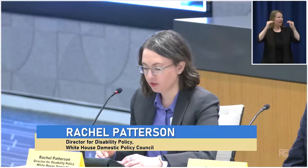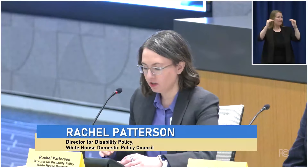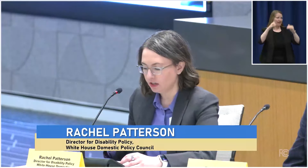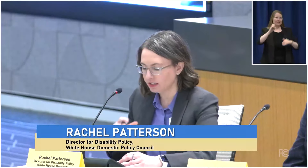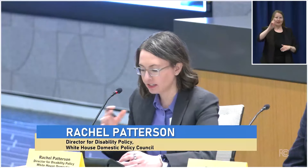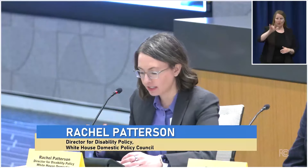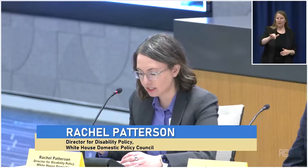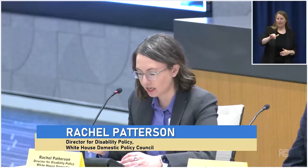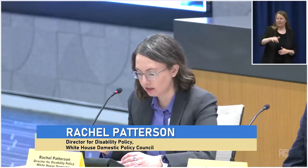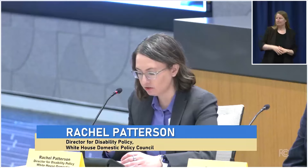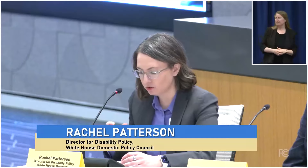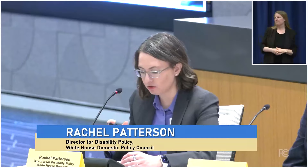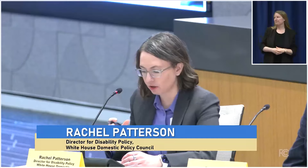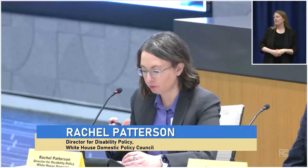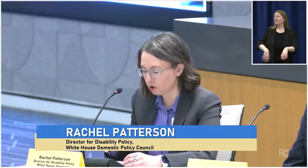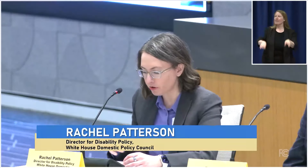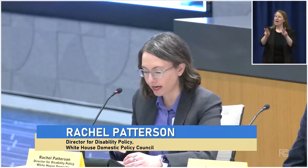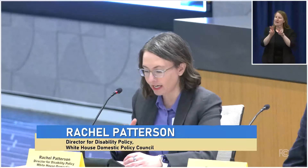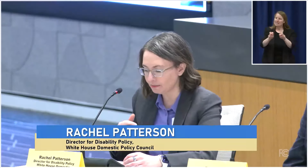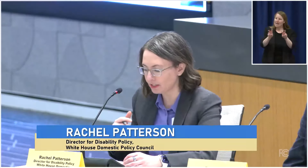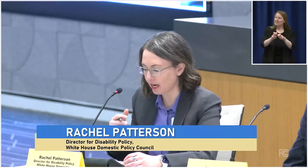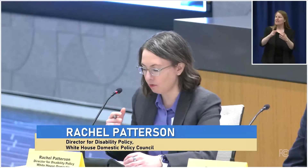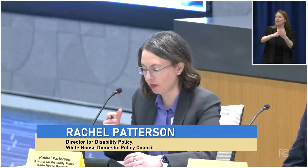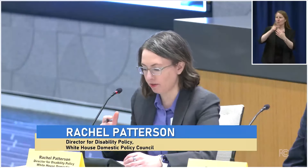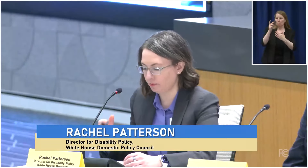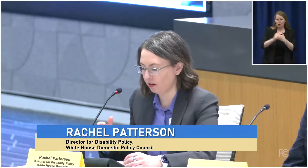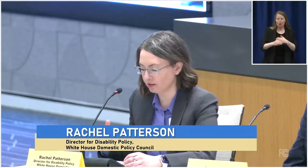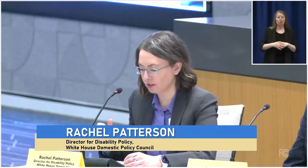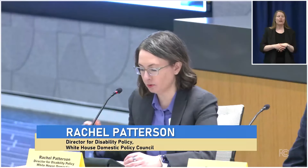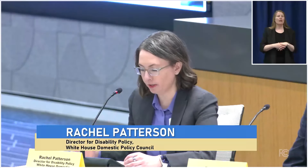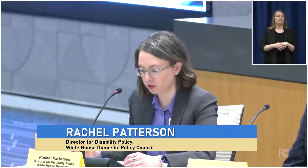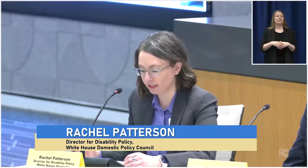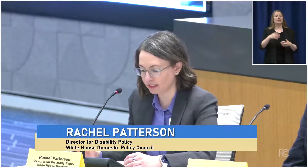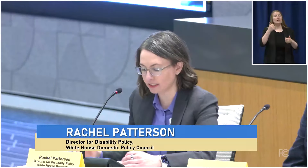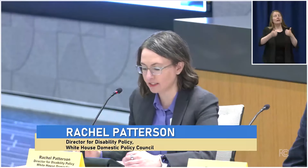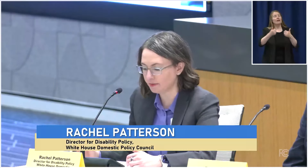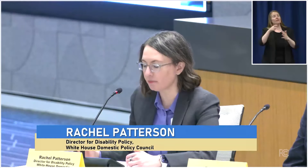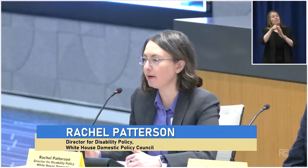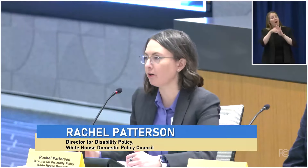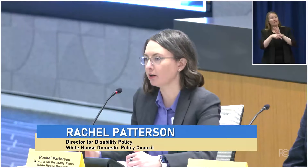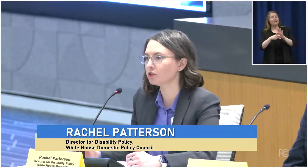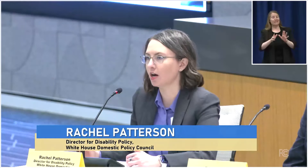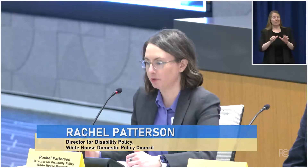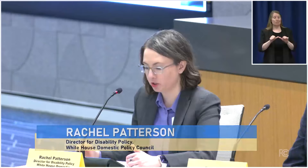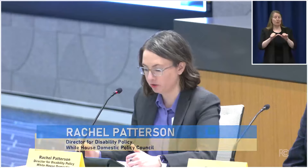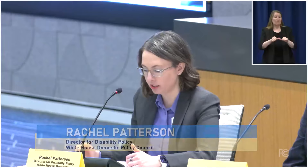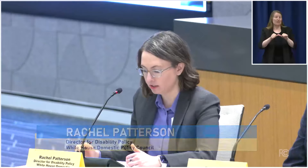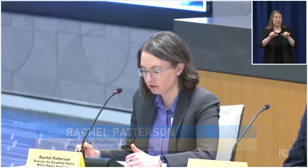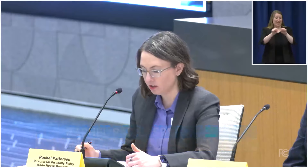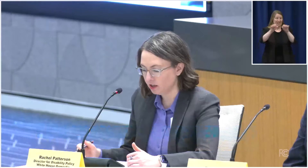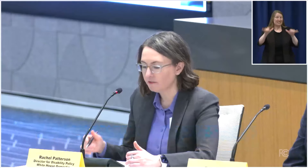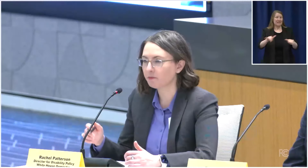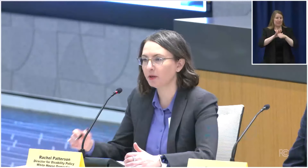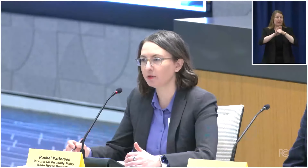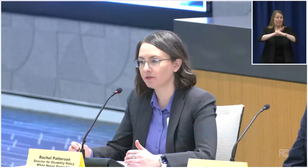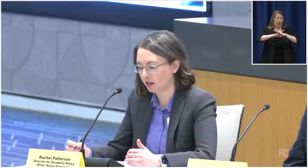APPROACH TO ADVANCING EQUITY FOR ALL. AND HE CALLED ON EVERY SINGLE AGENCY, A WHOLE OF